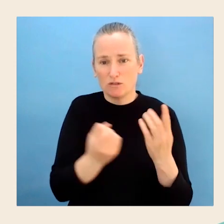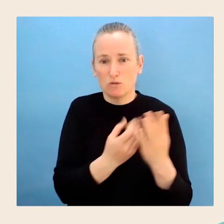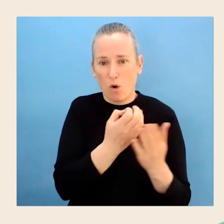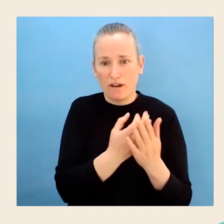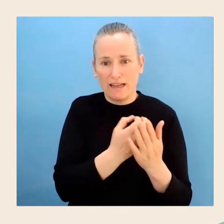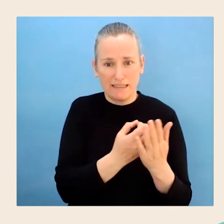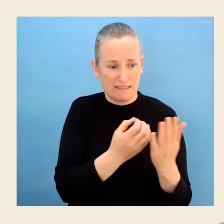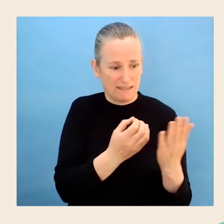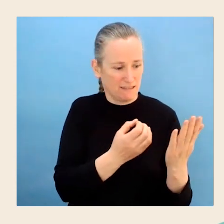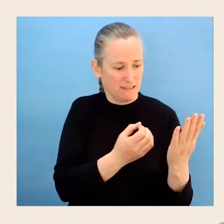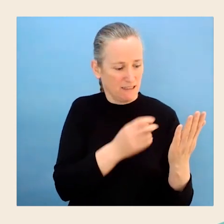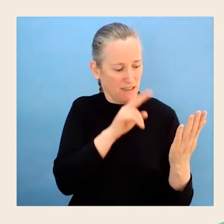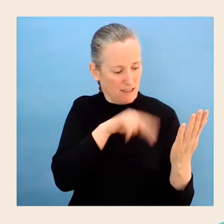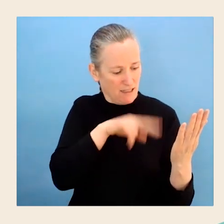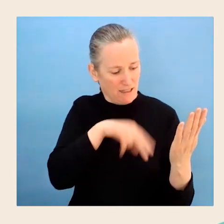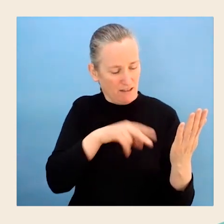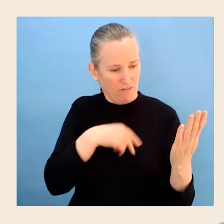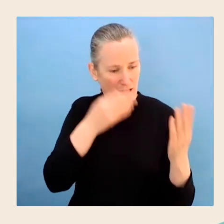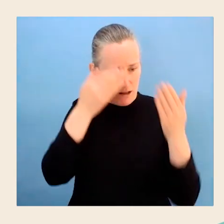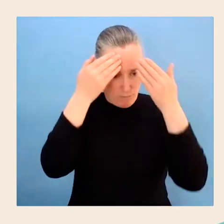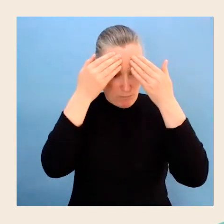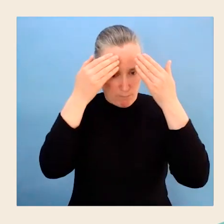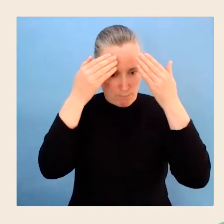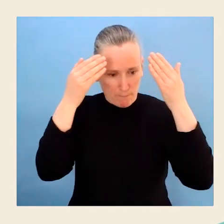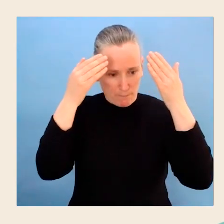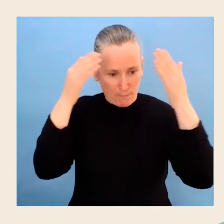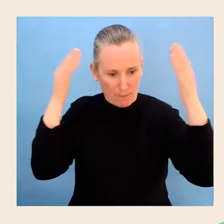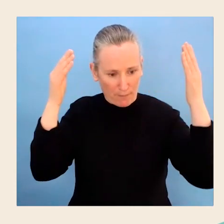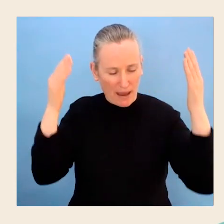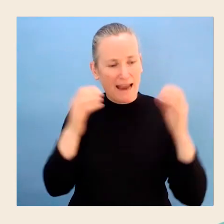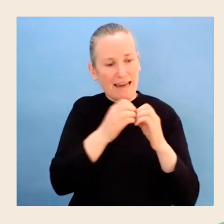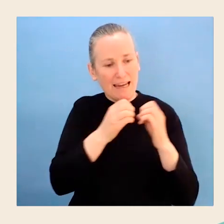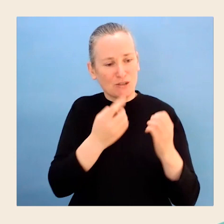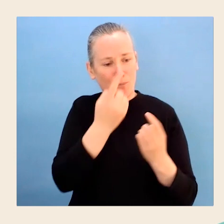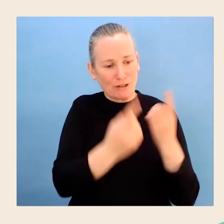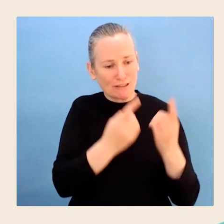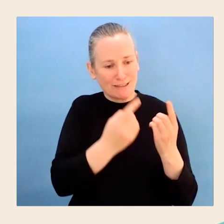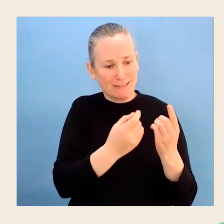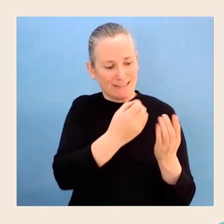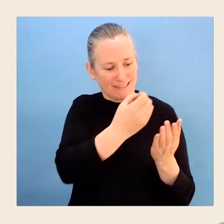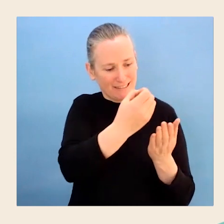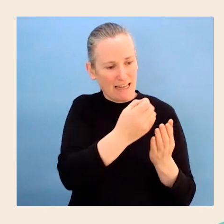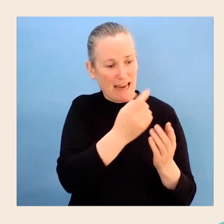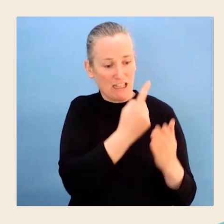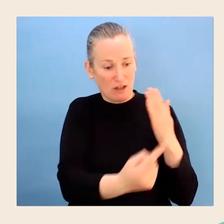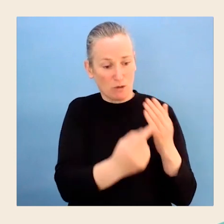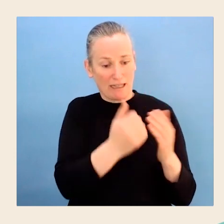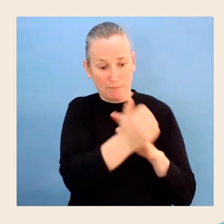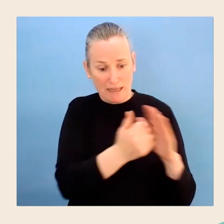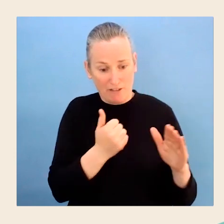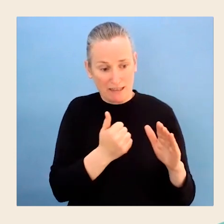And each person's voice expressed an individual experience, but the overall impact was much greater than the sum of its parts,